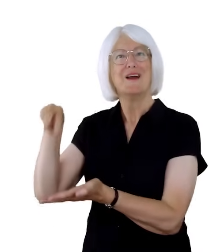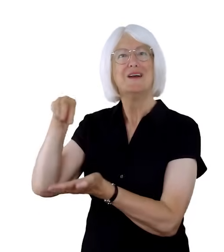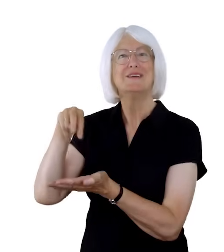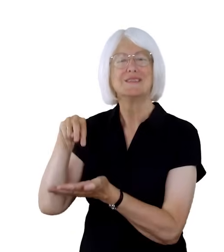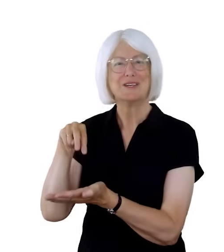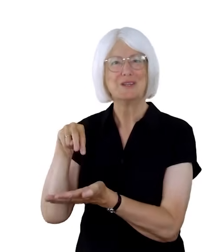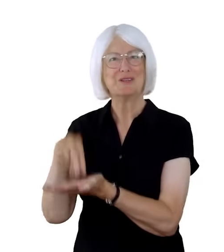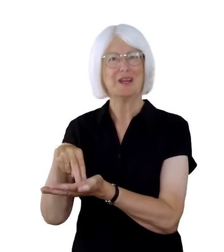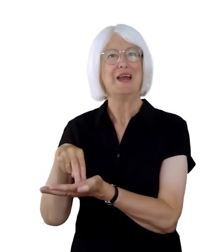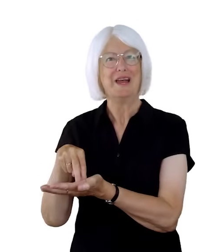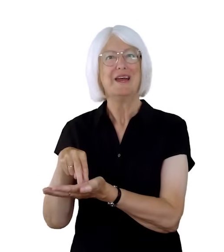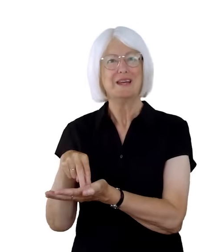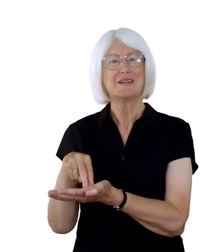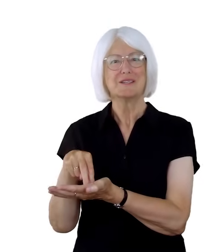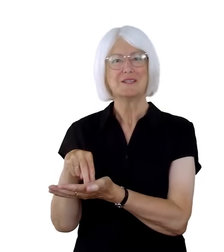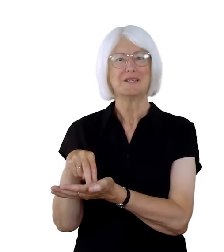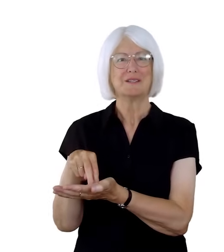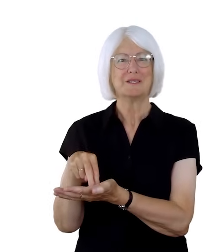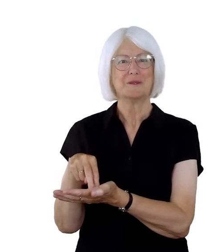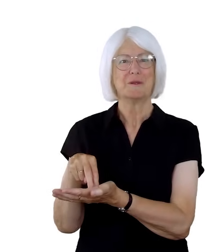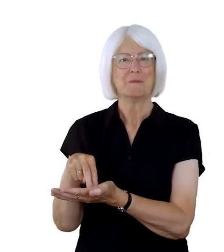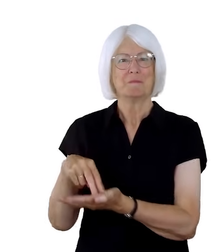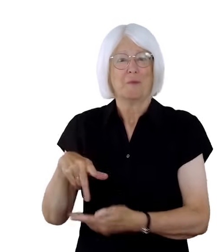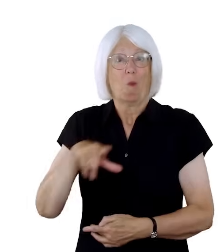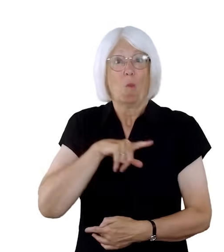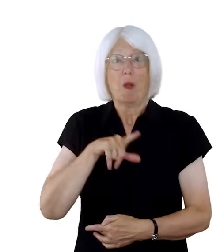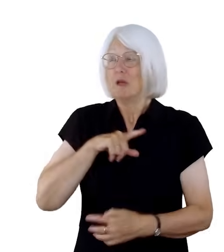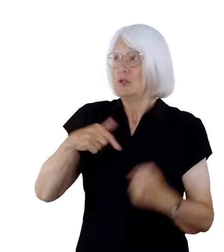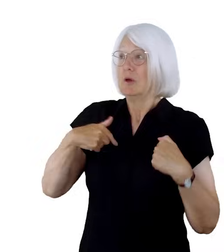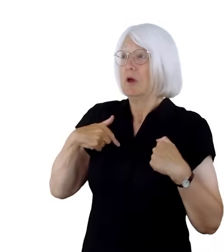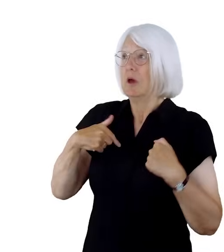His death and resurrection